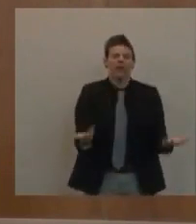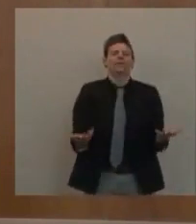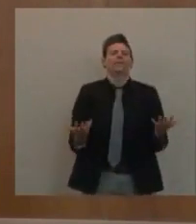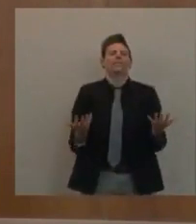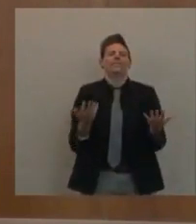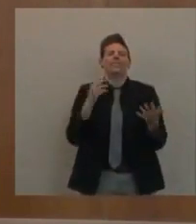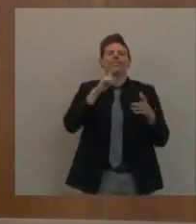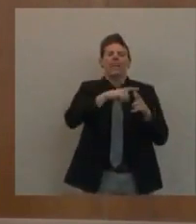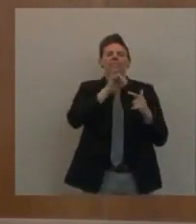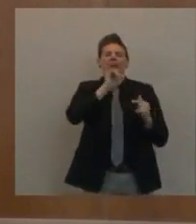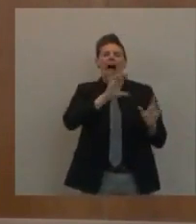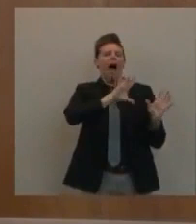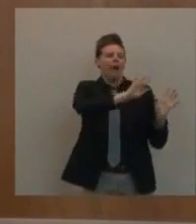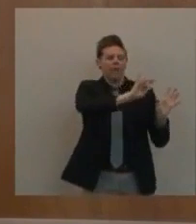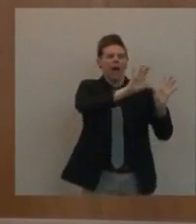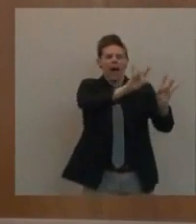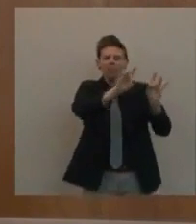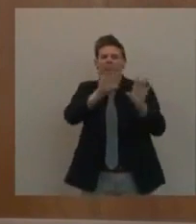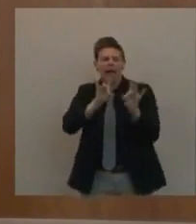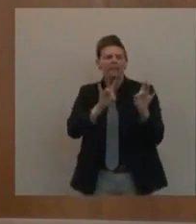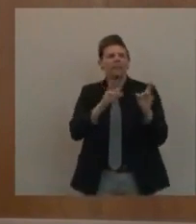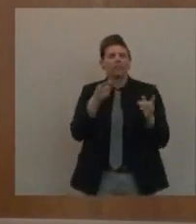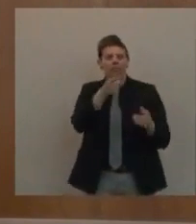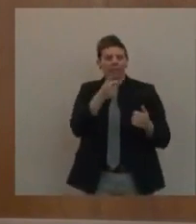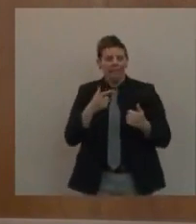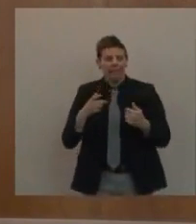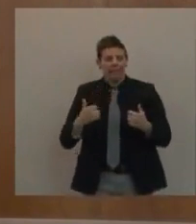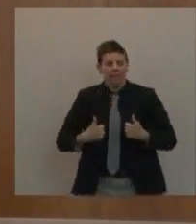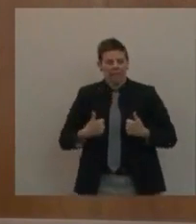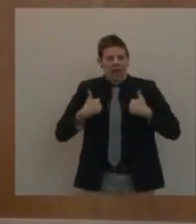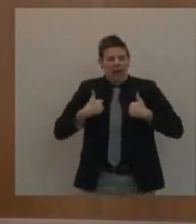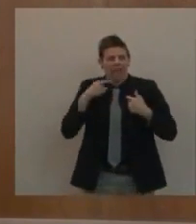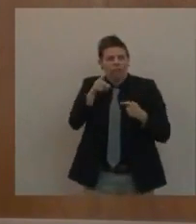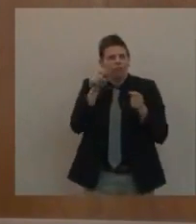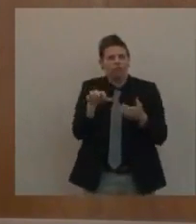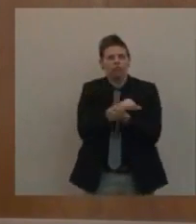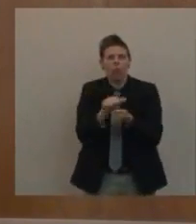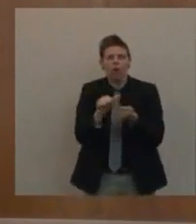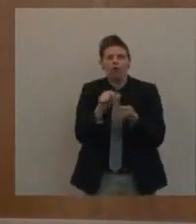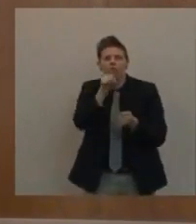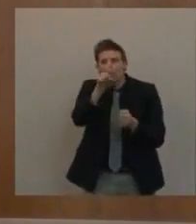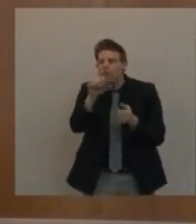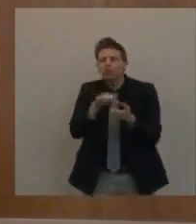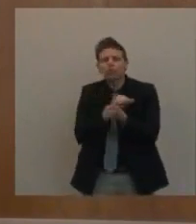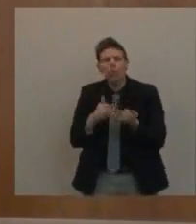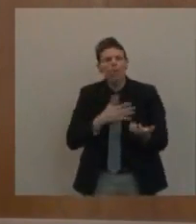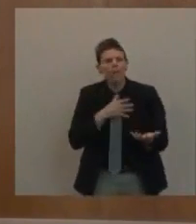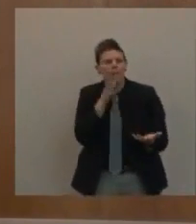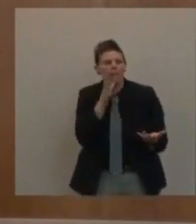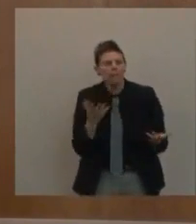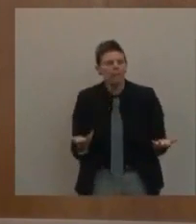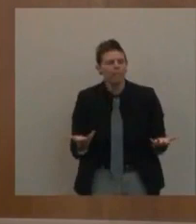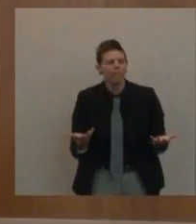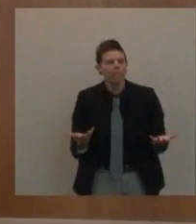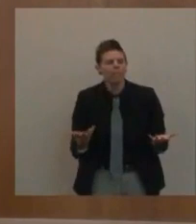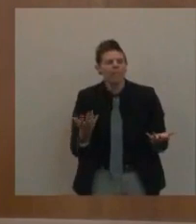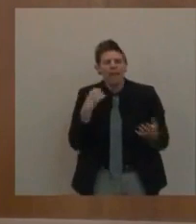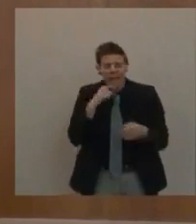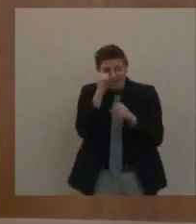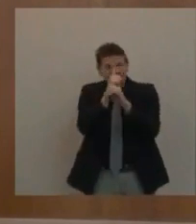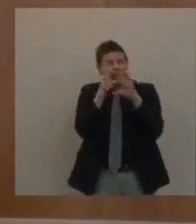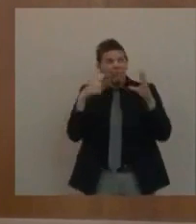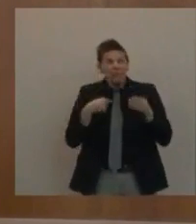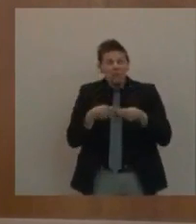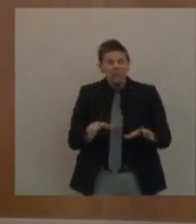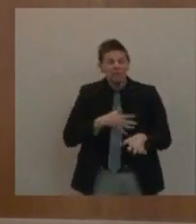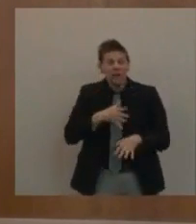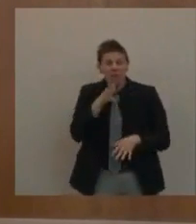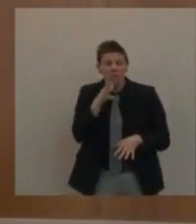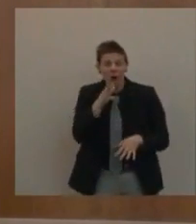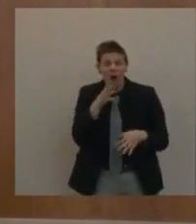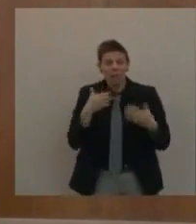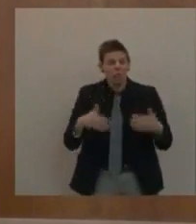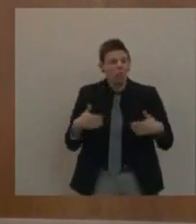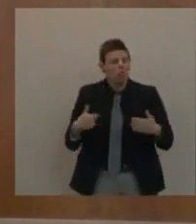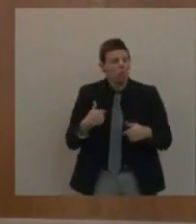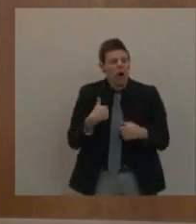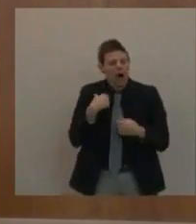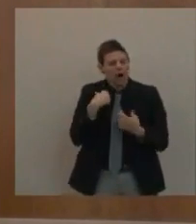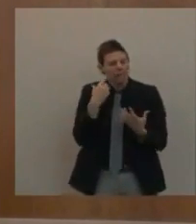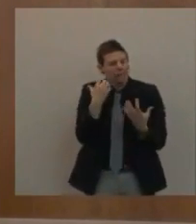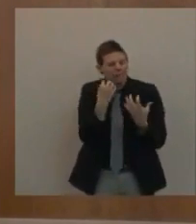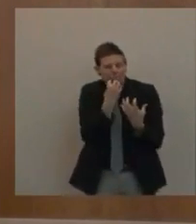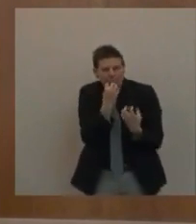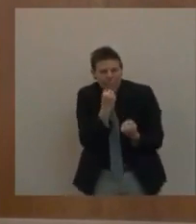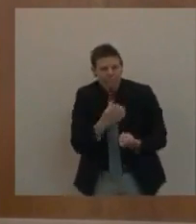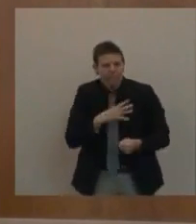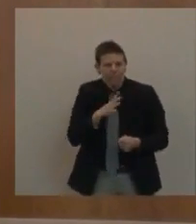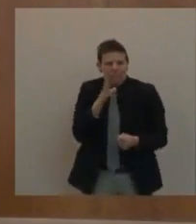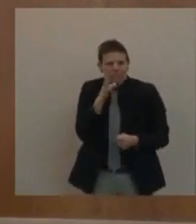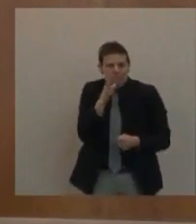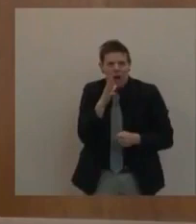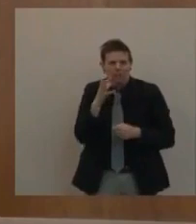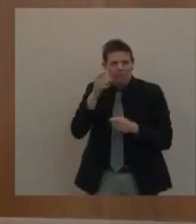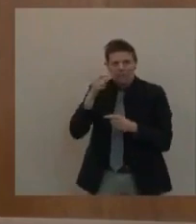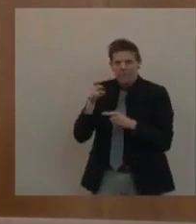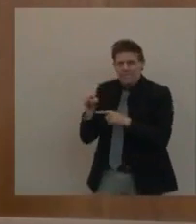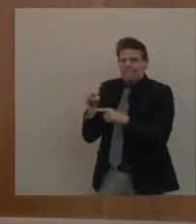HAVE BEEN, AND HAVE BEEN AT A GAS STATON WERE TOO MANY PEOPLE HAVE BEE THEN THE LIFE THAT YOU COULD DESTROY COULD BE MINE.